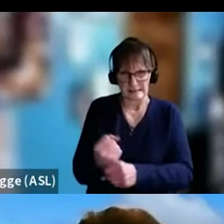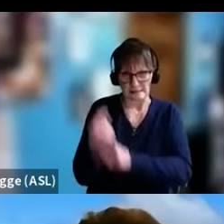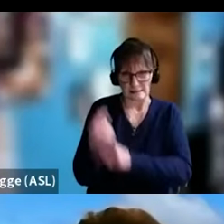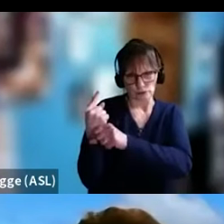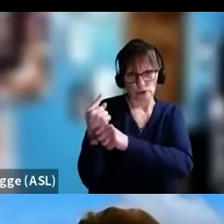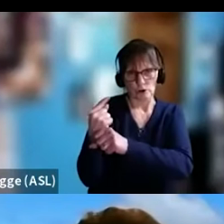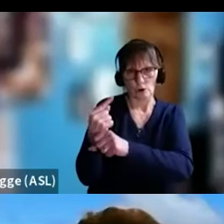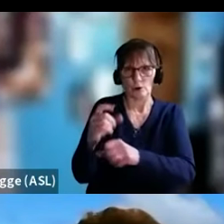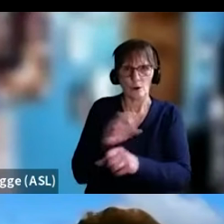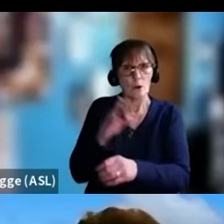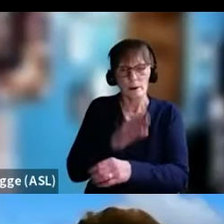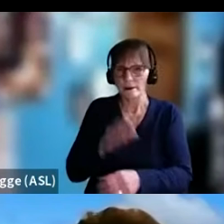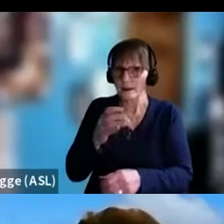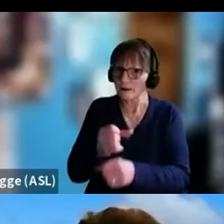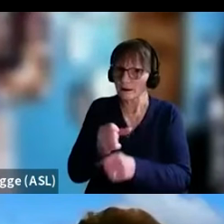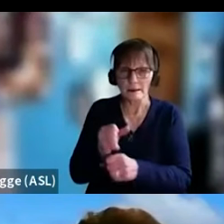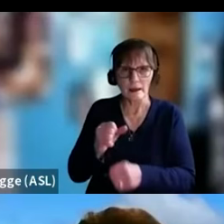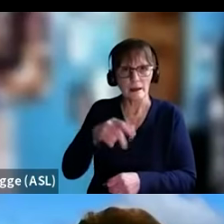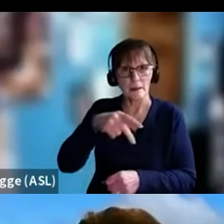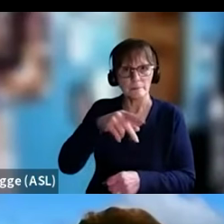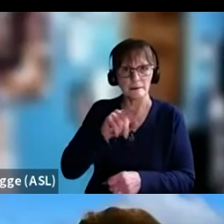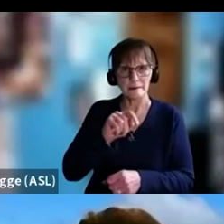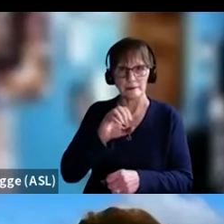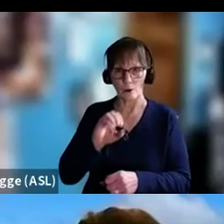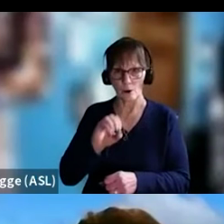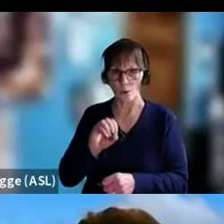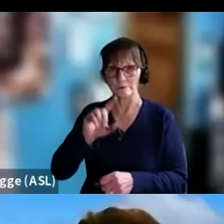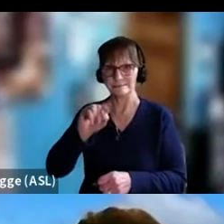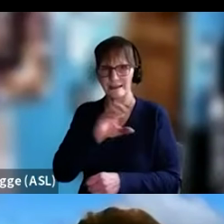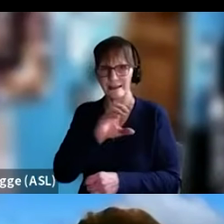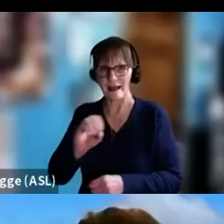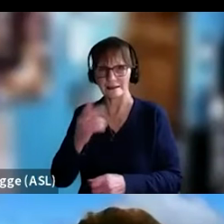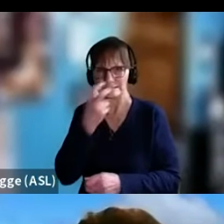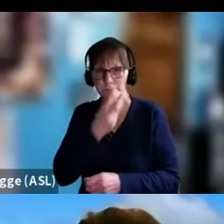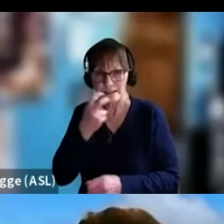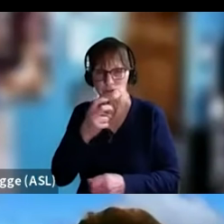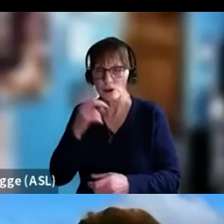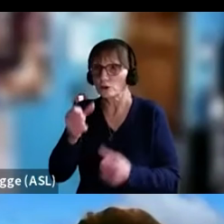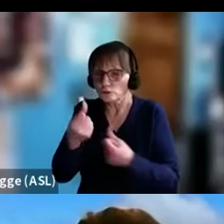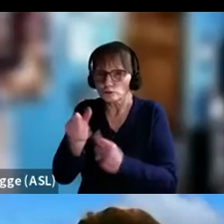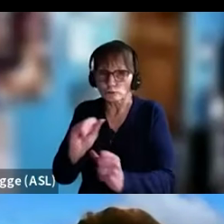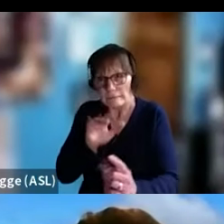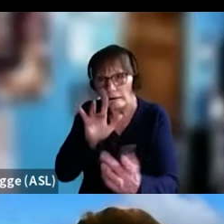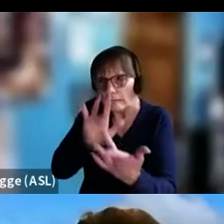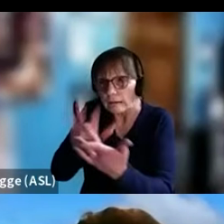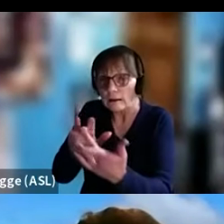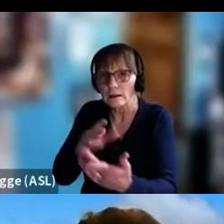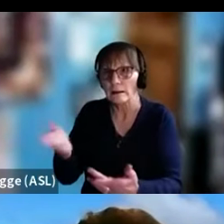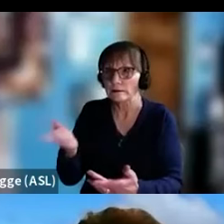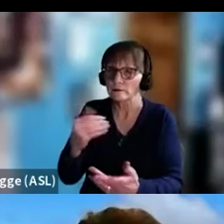we could never get PT, OT and speech. Like trying to get them to come in, trying to get a home health nurse to come in